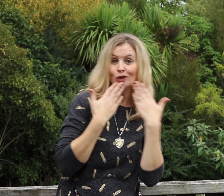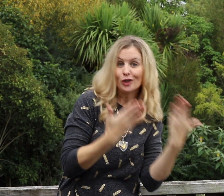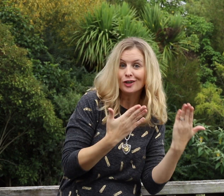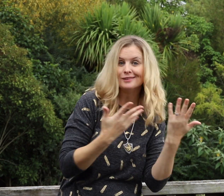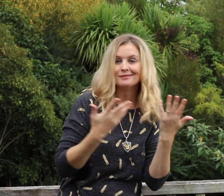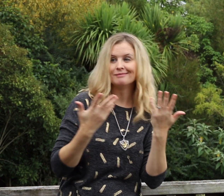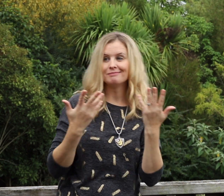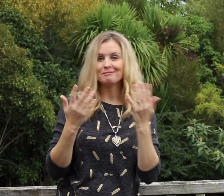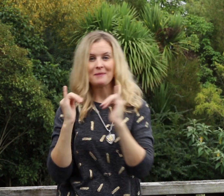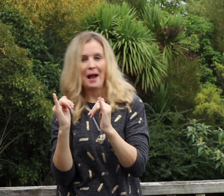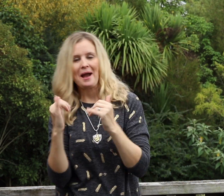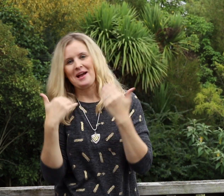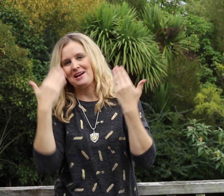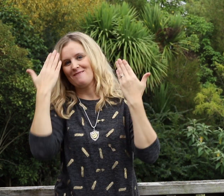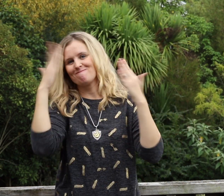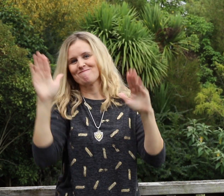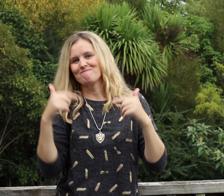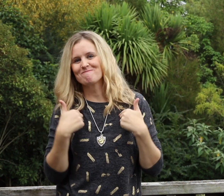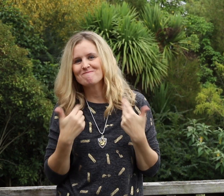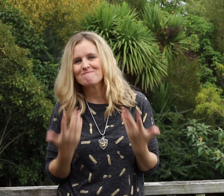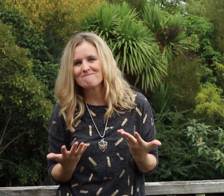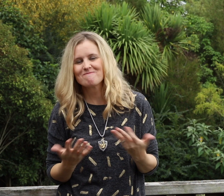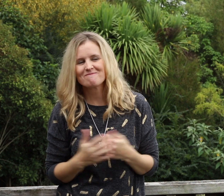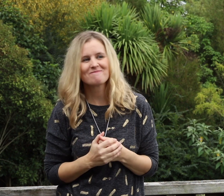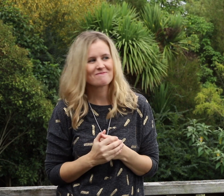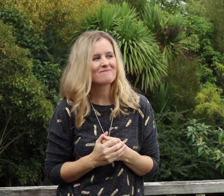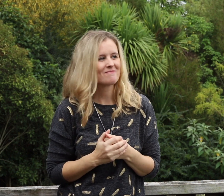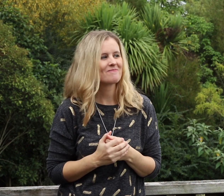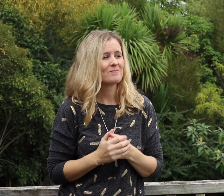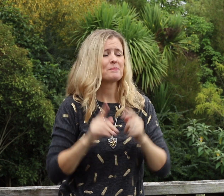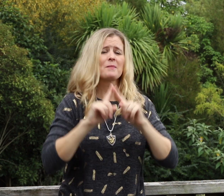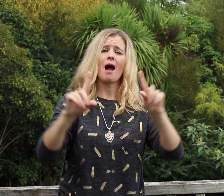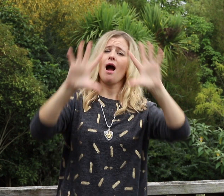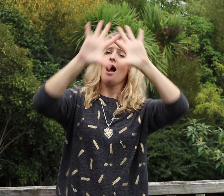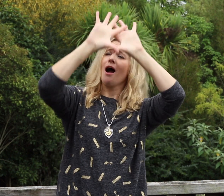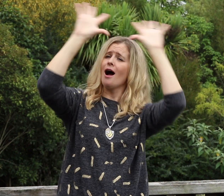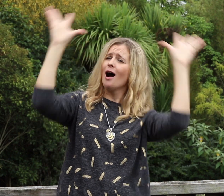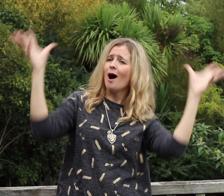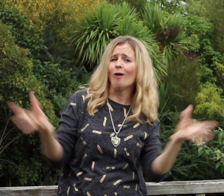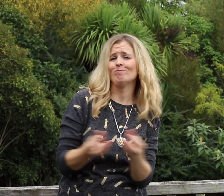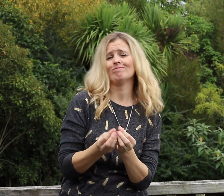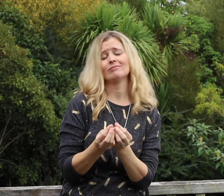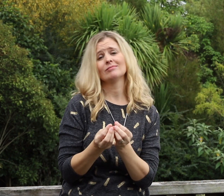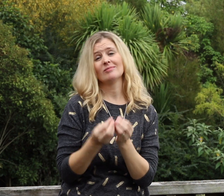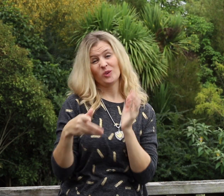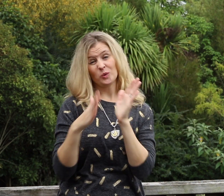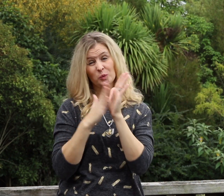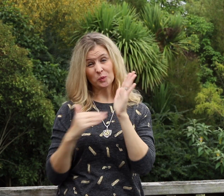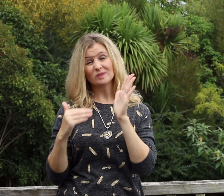with a clear plan. What is more, the Deaf community feels